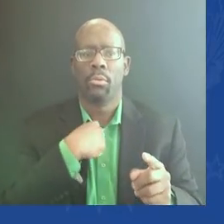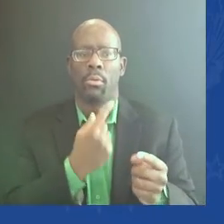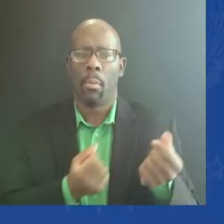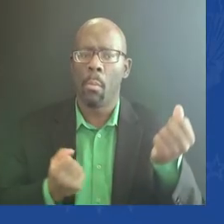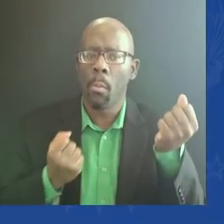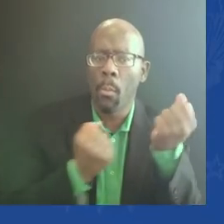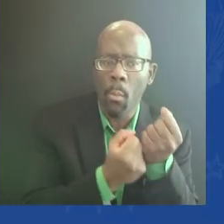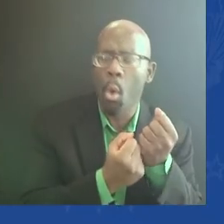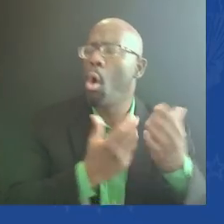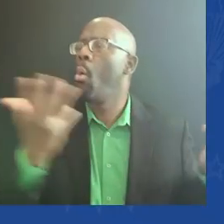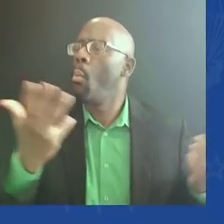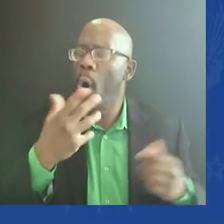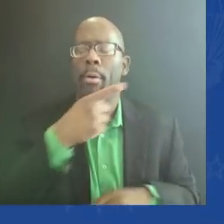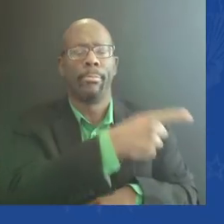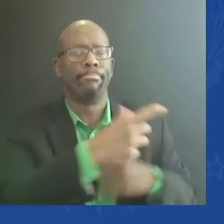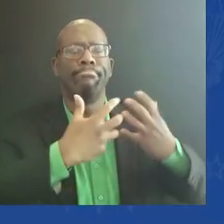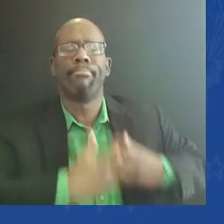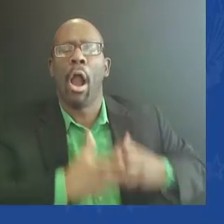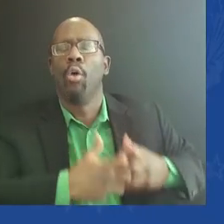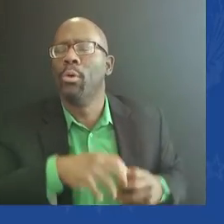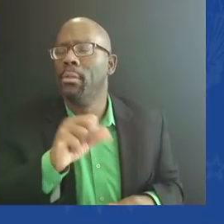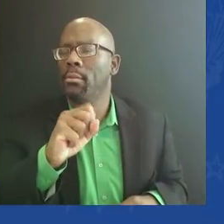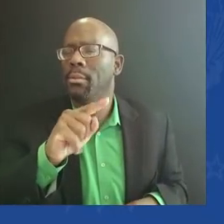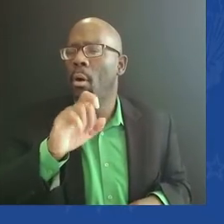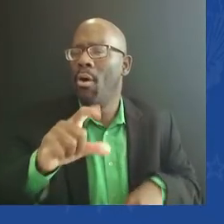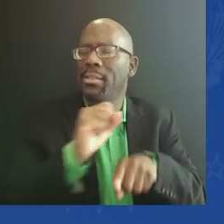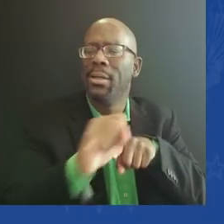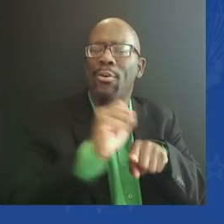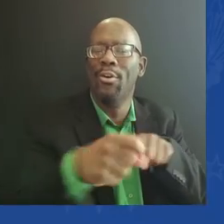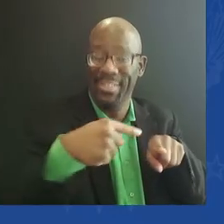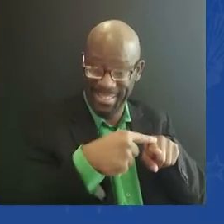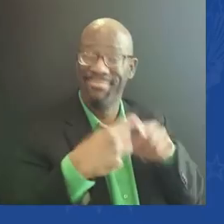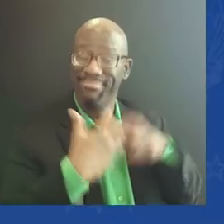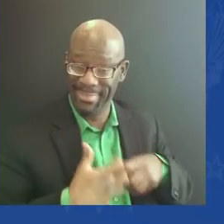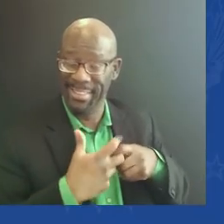president of the United Steelworkers, for his partnership in arriving at this deal.